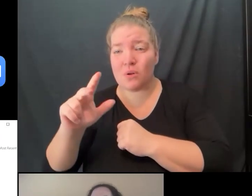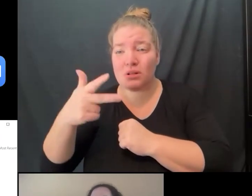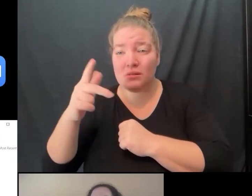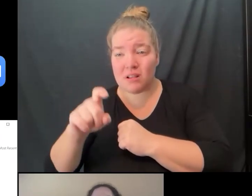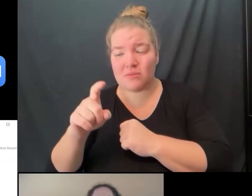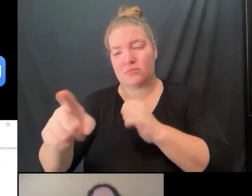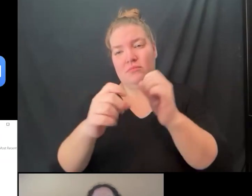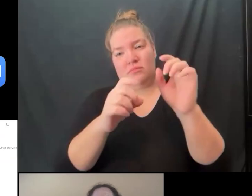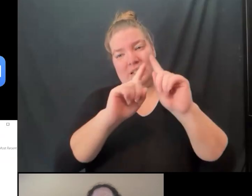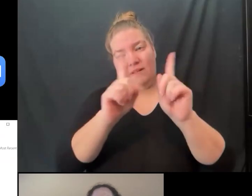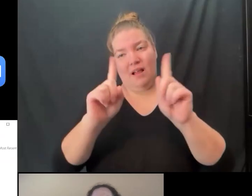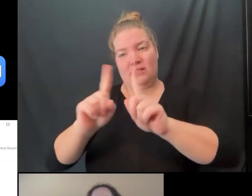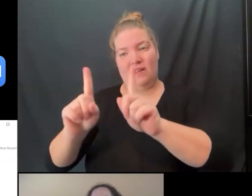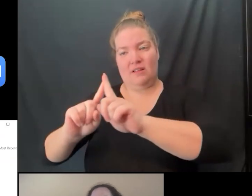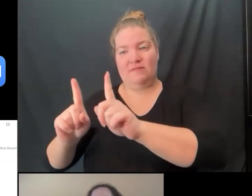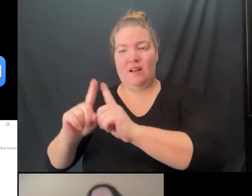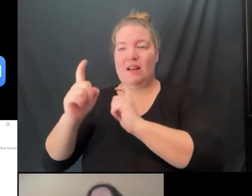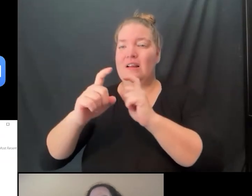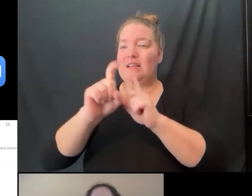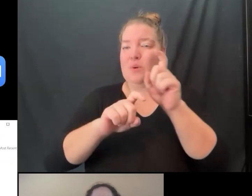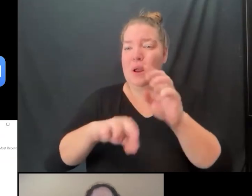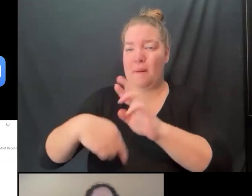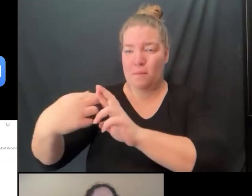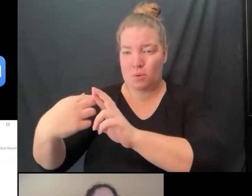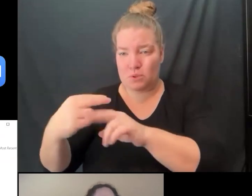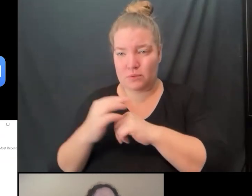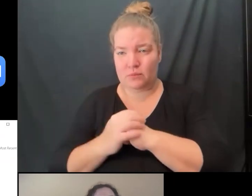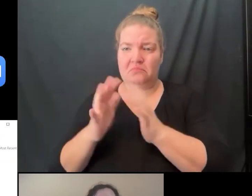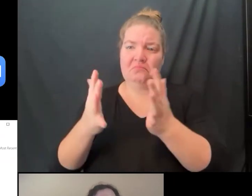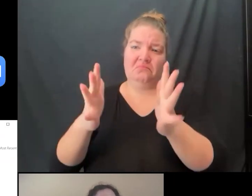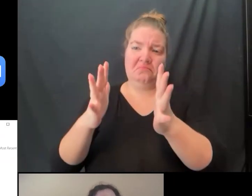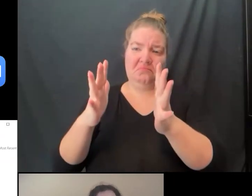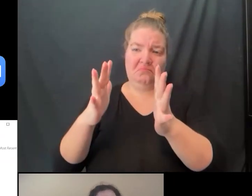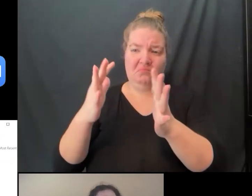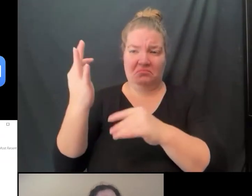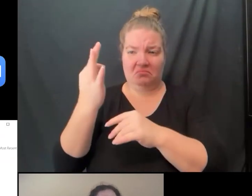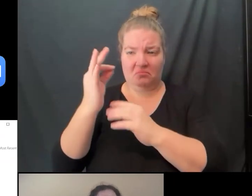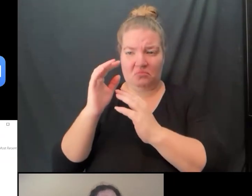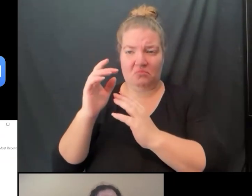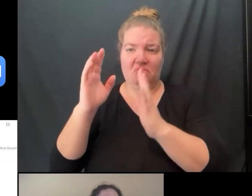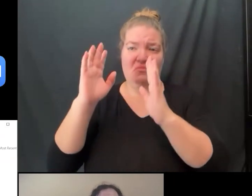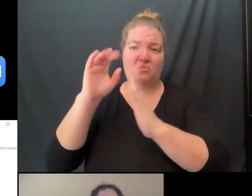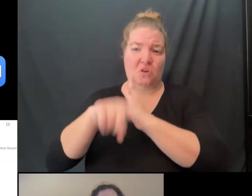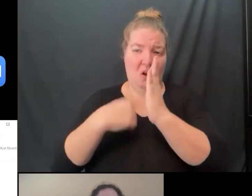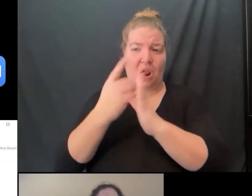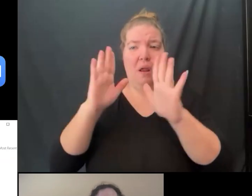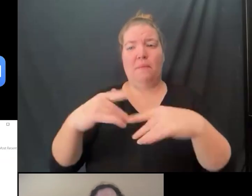And then we'll open it up for questions for as long as you have questions. Now, just like in a real room, you can raise your hand